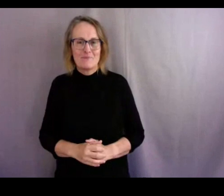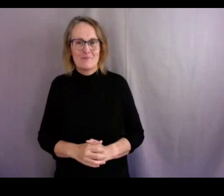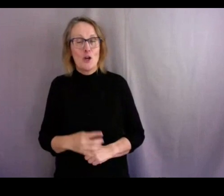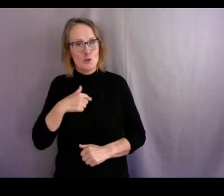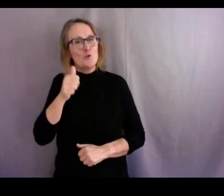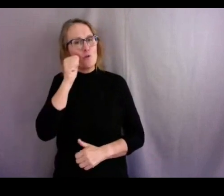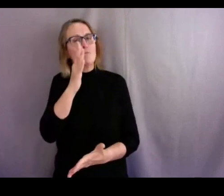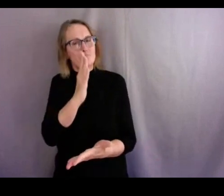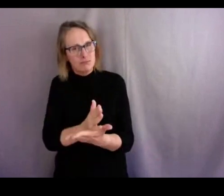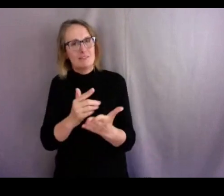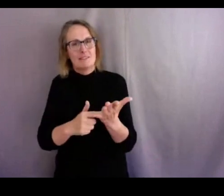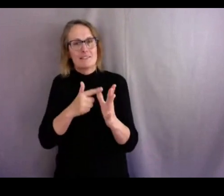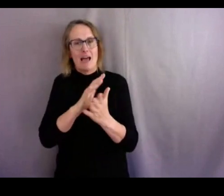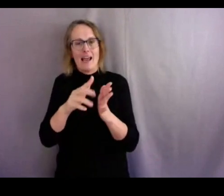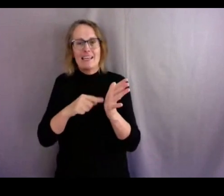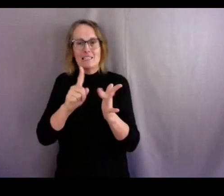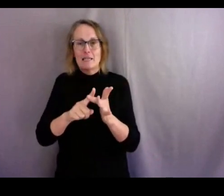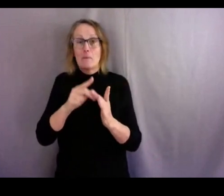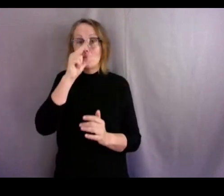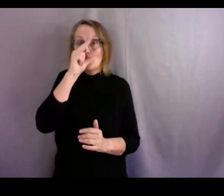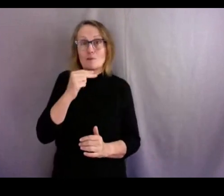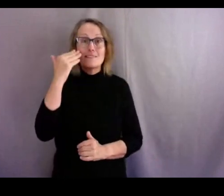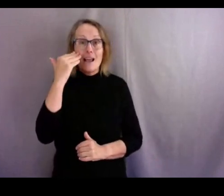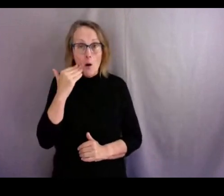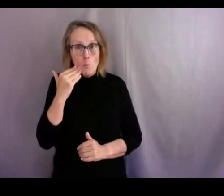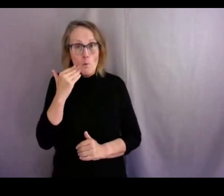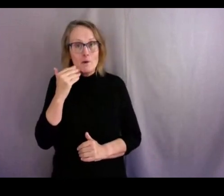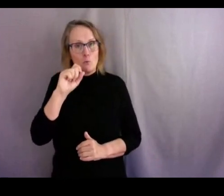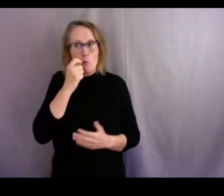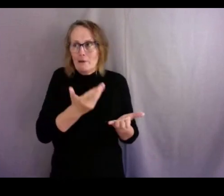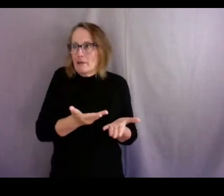in pareo are taking something to a neighbour or a relative.